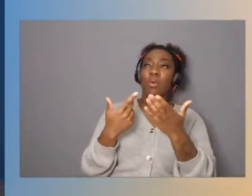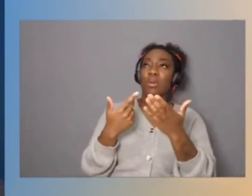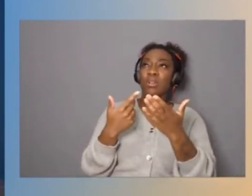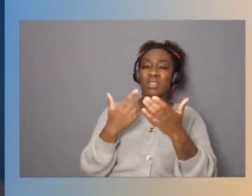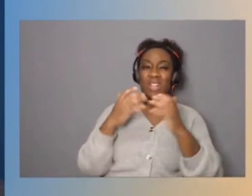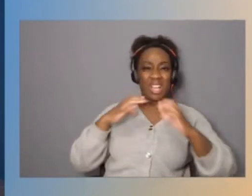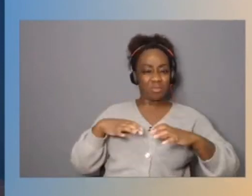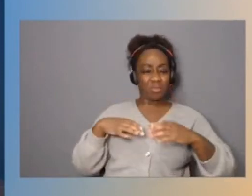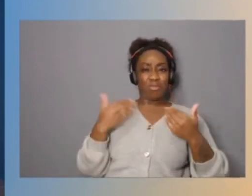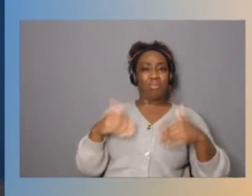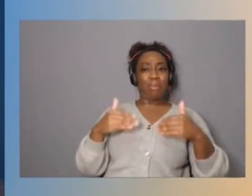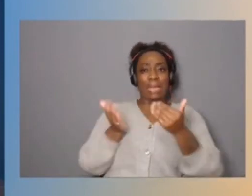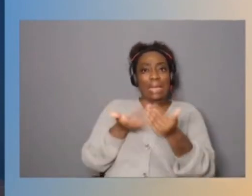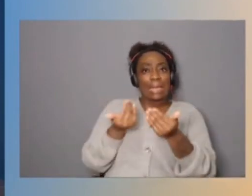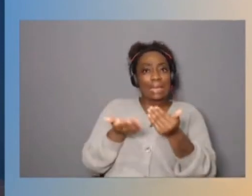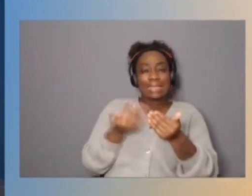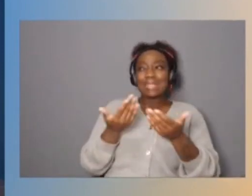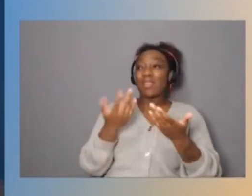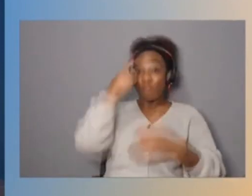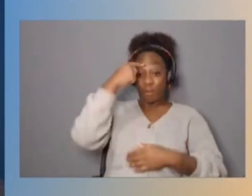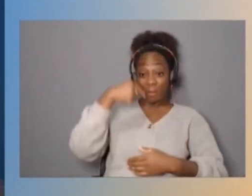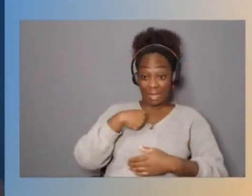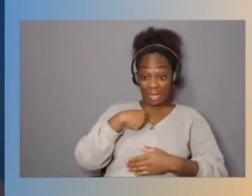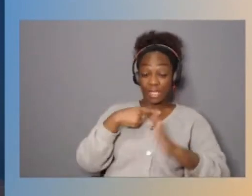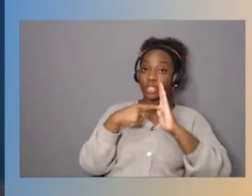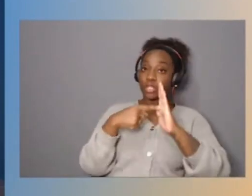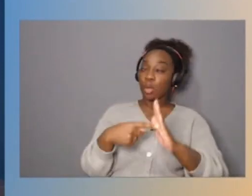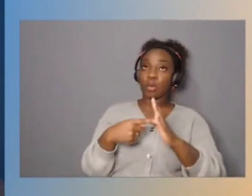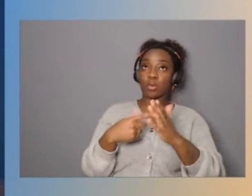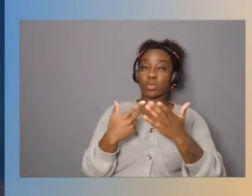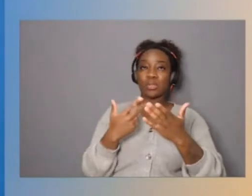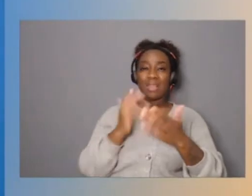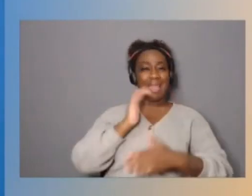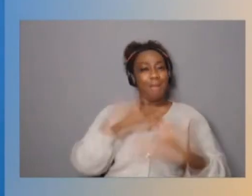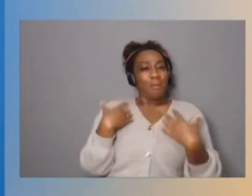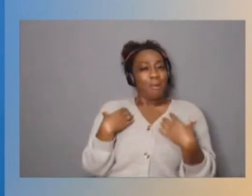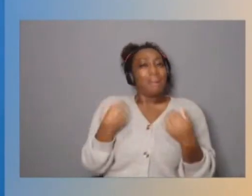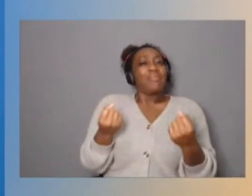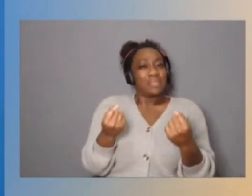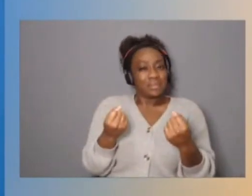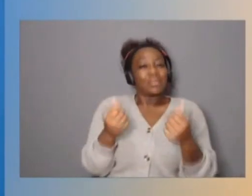I think to me also exhibits how confident we are with the Graviton processor.